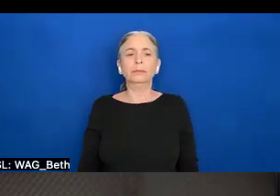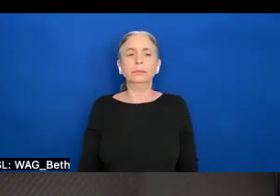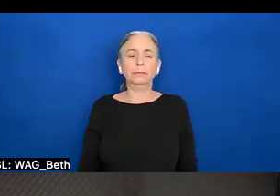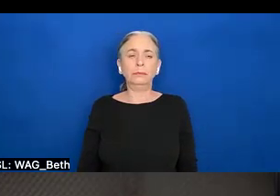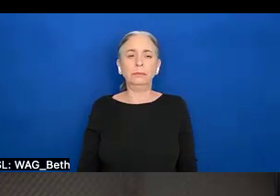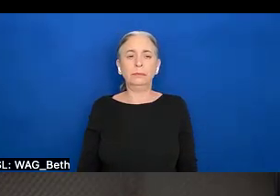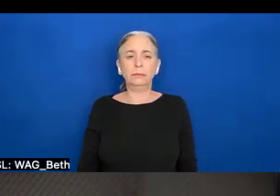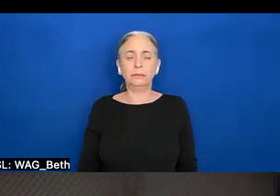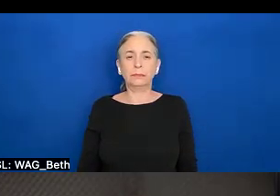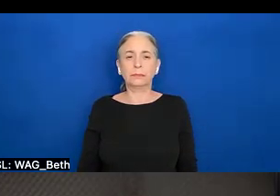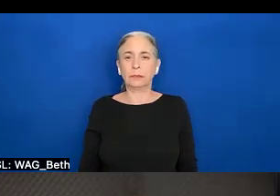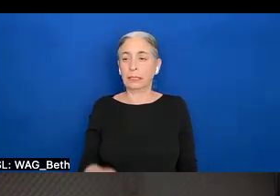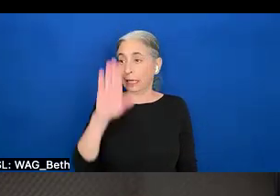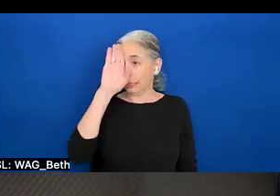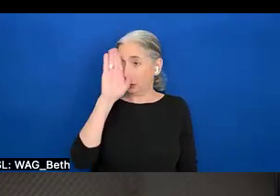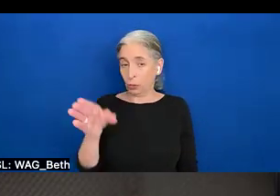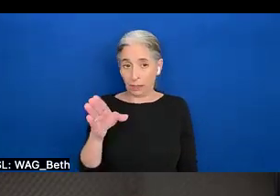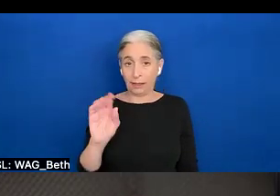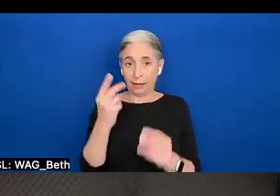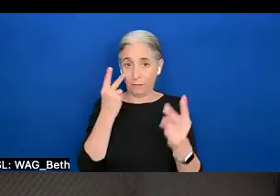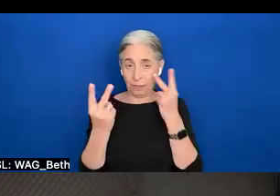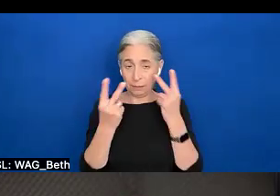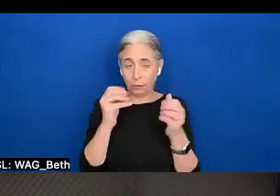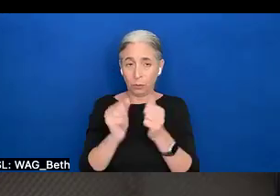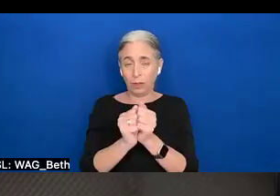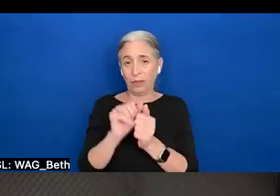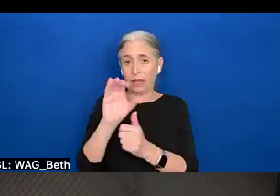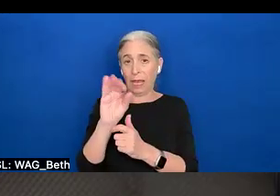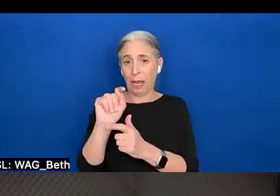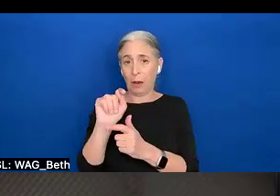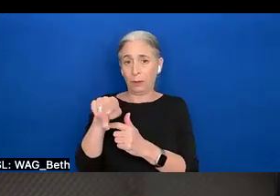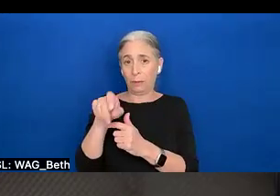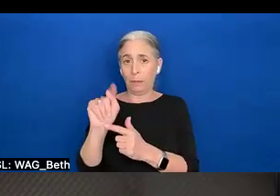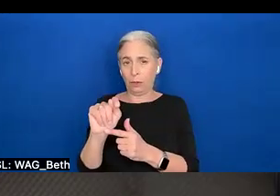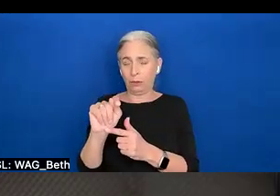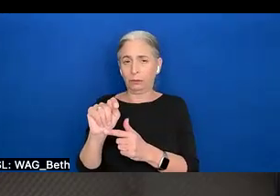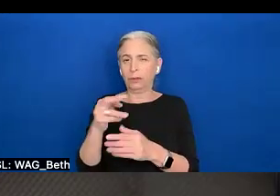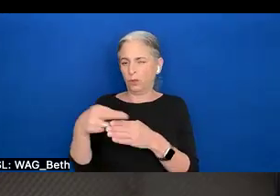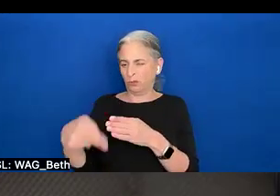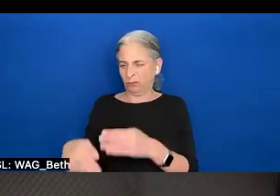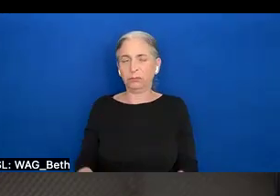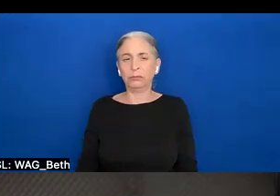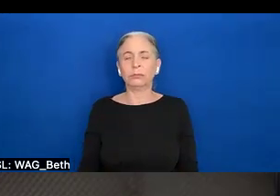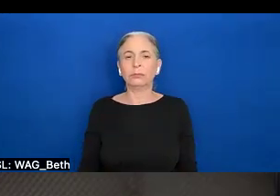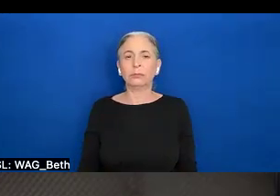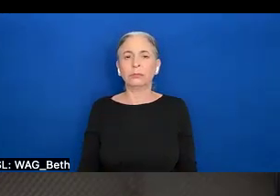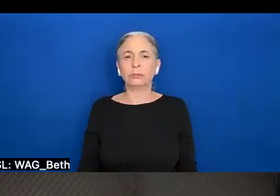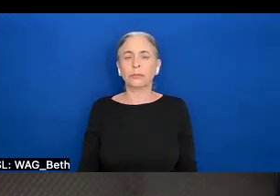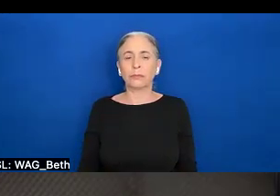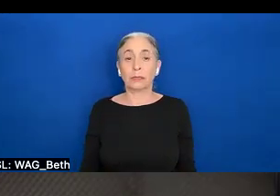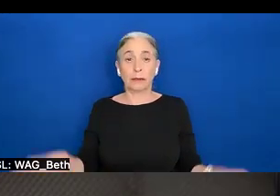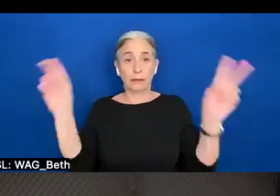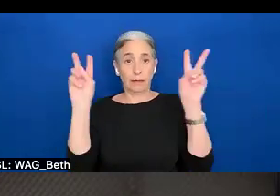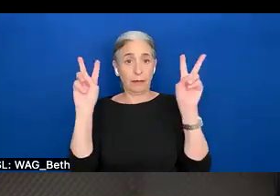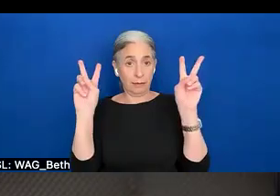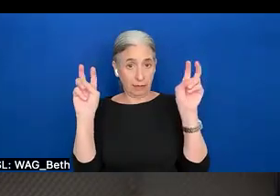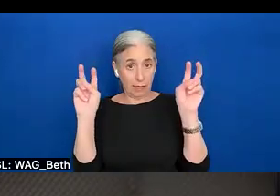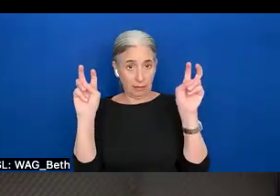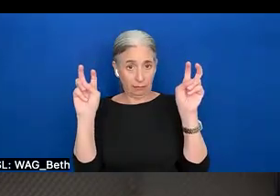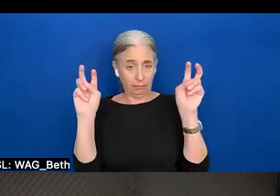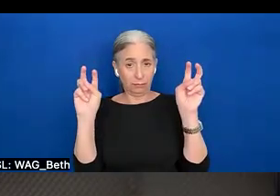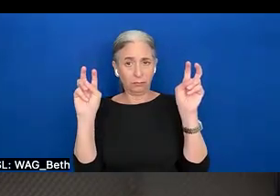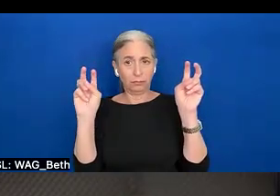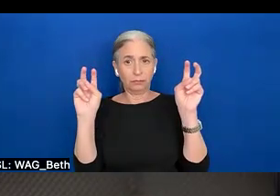This is directly visible in the output, where titles